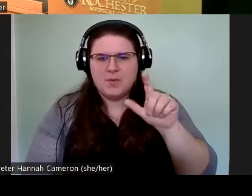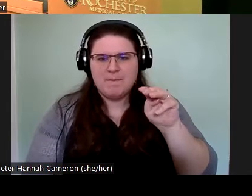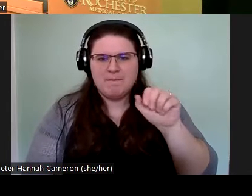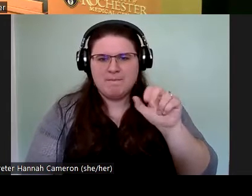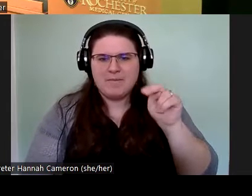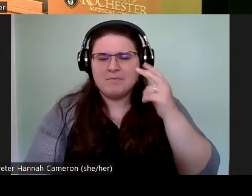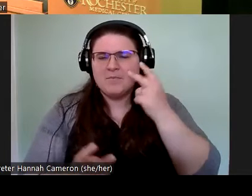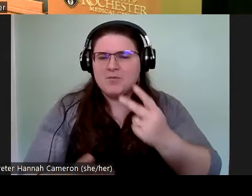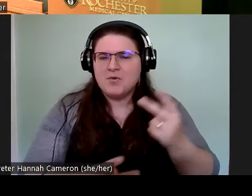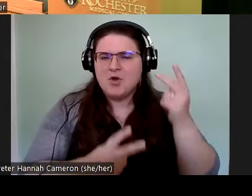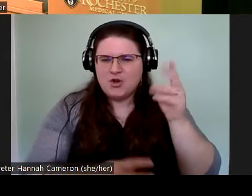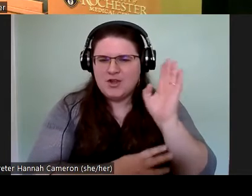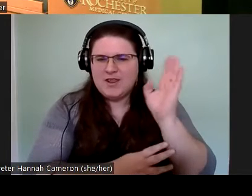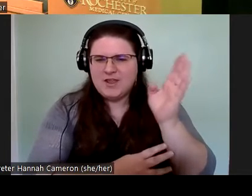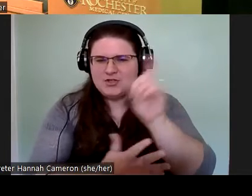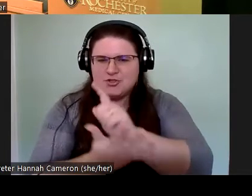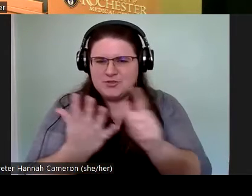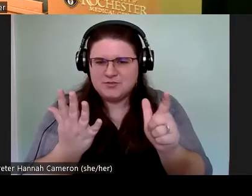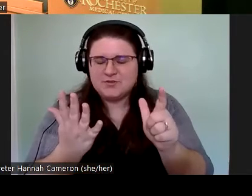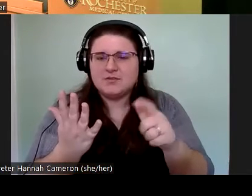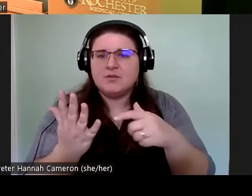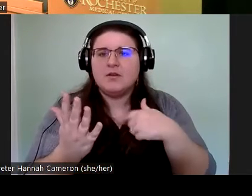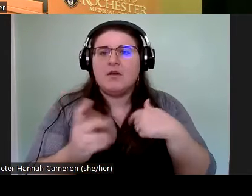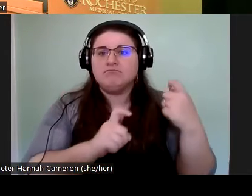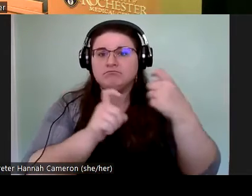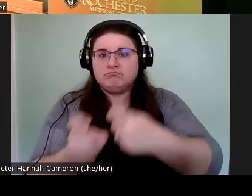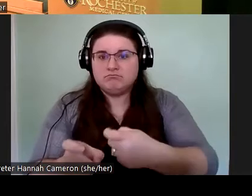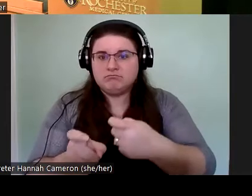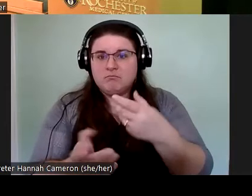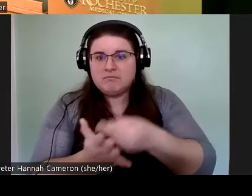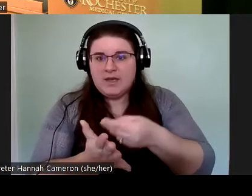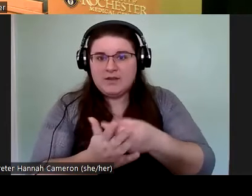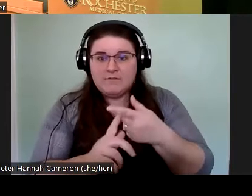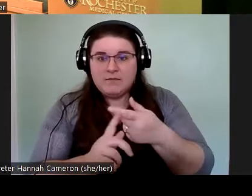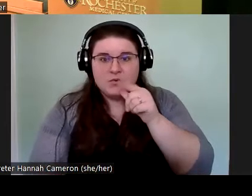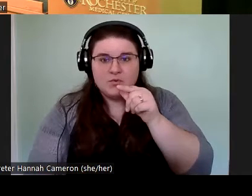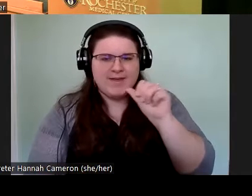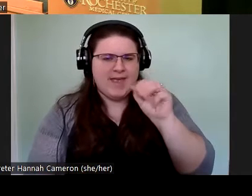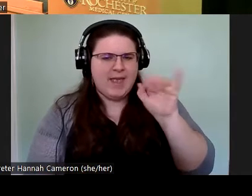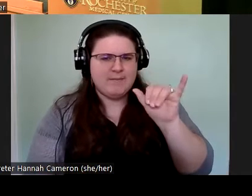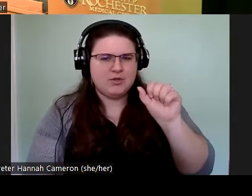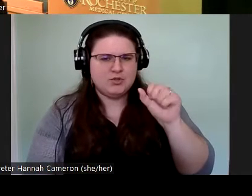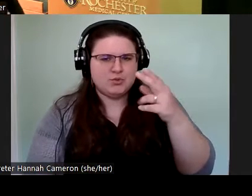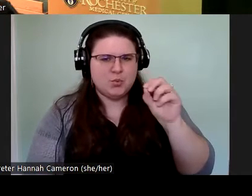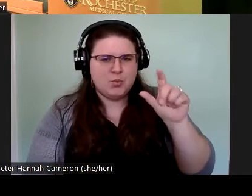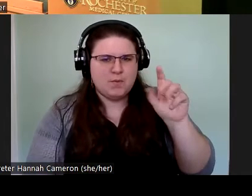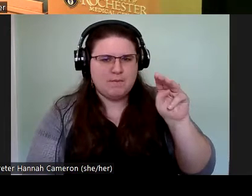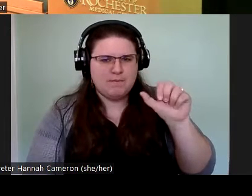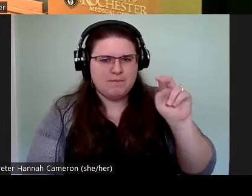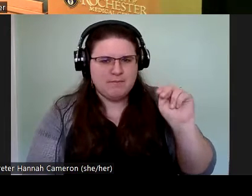generous donation from the late Mrs Amy Schulman it was Mrs Schulman's wish that we would create